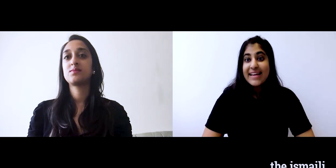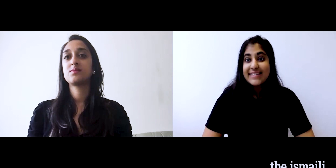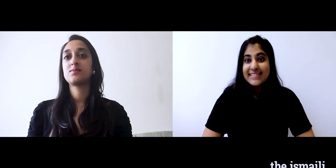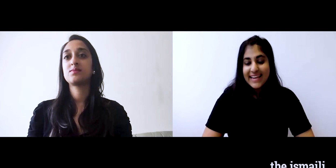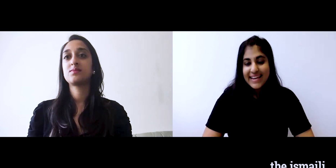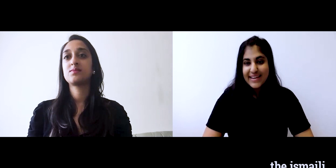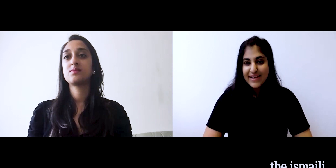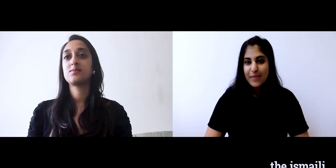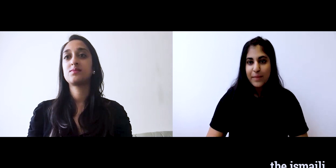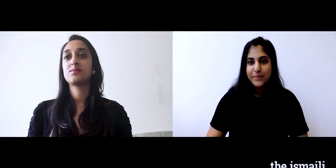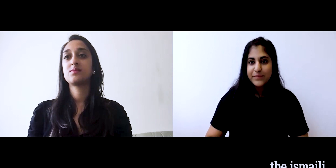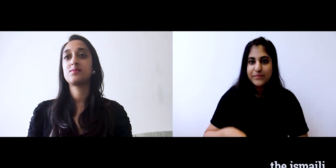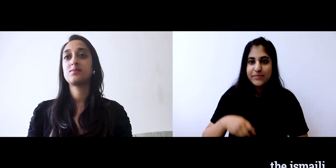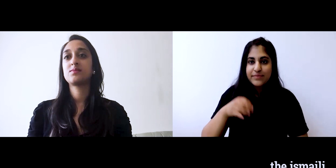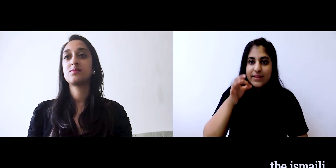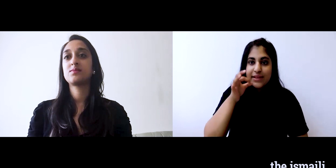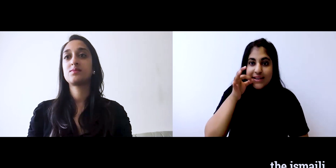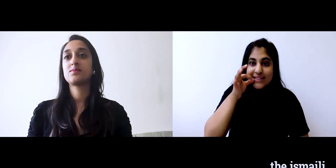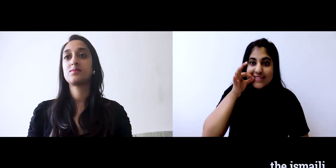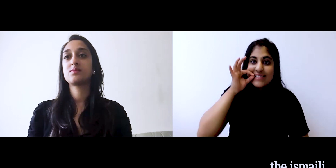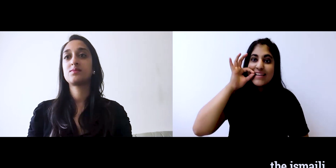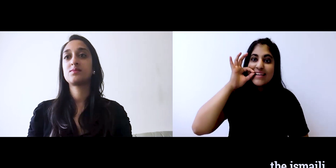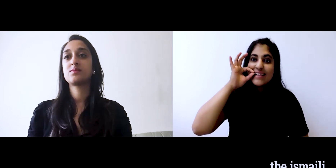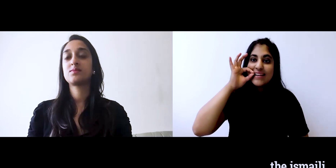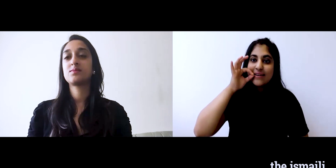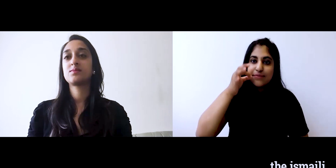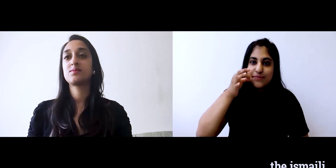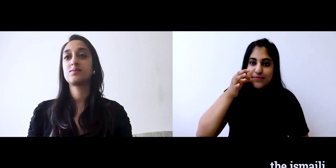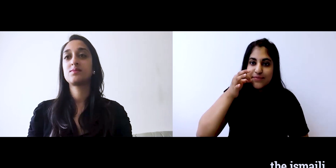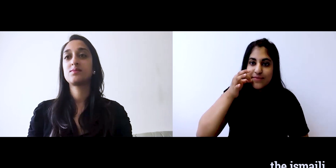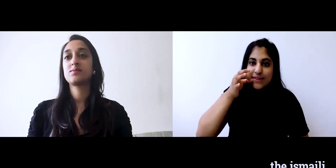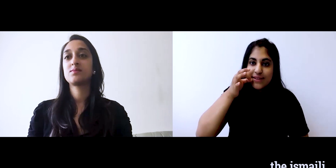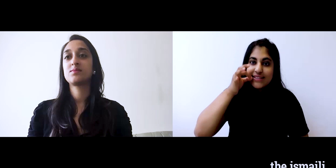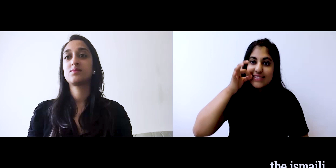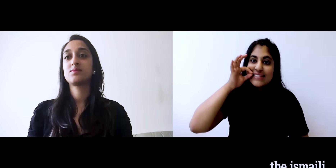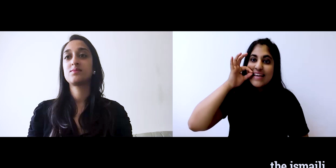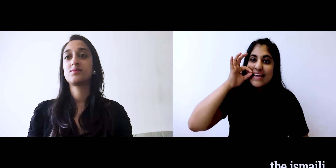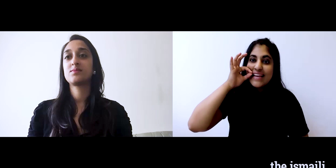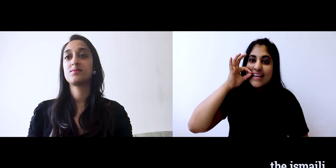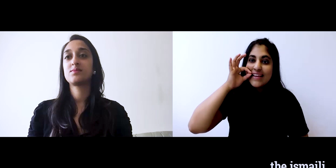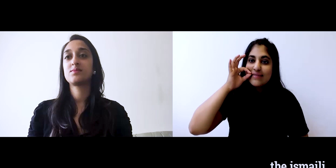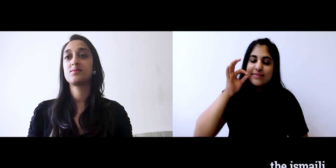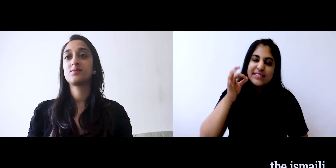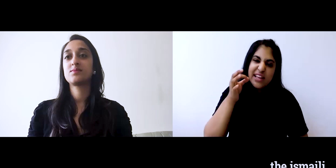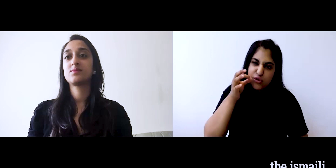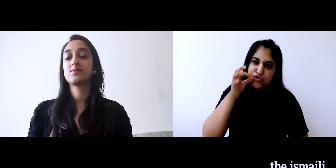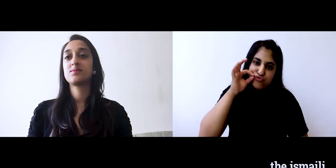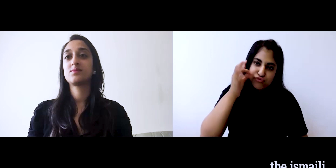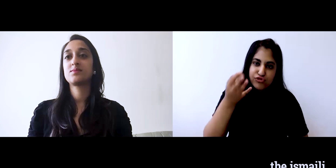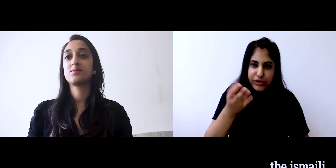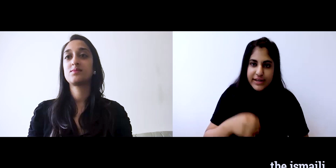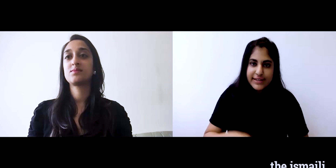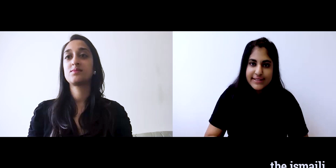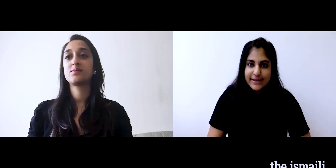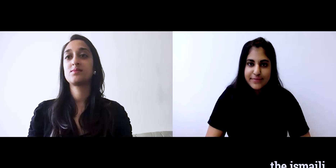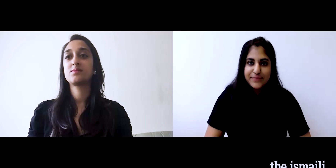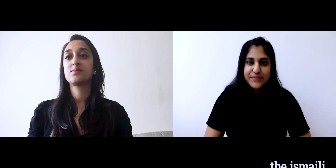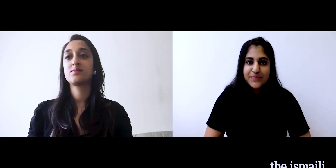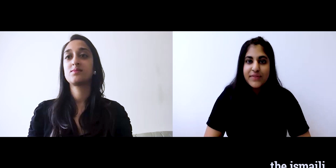Tea Tea, like you're drinking tea.